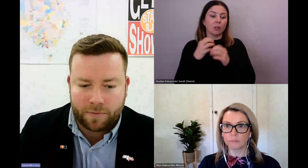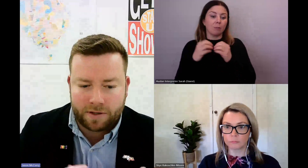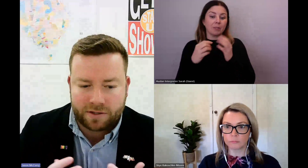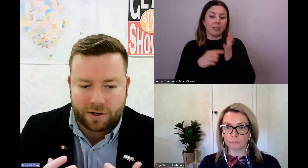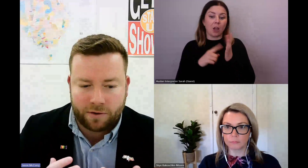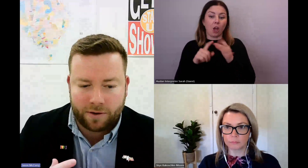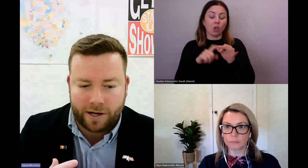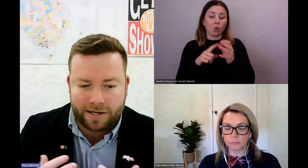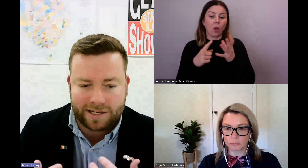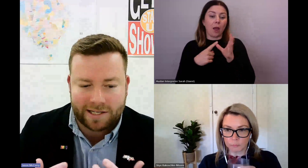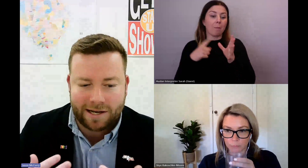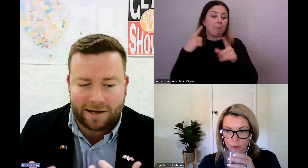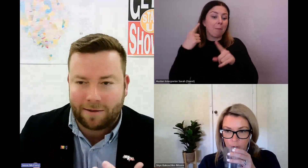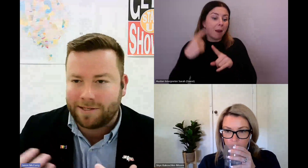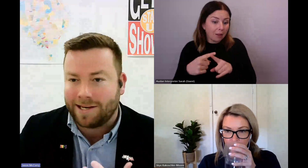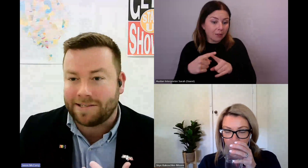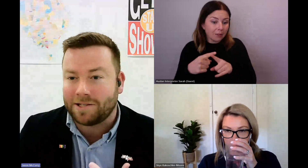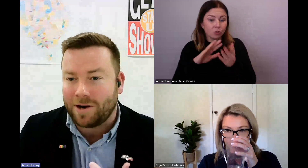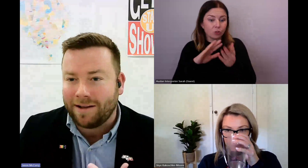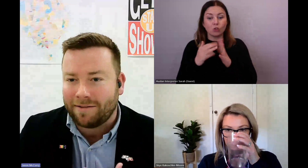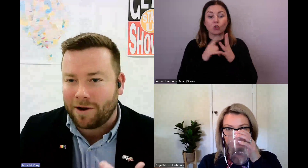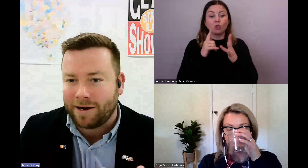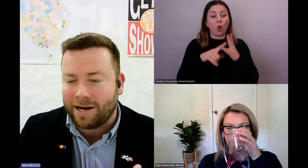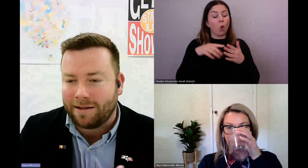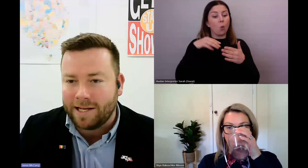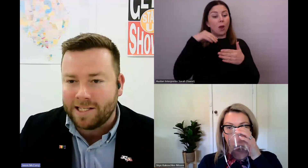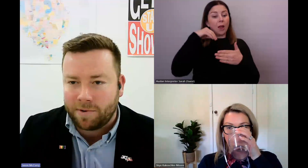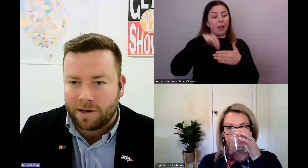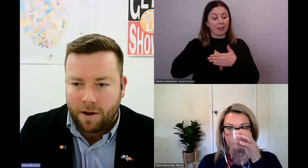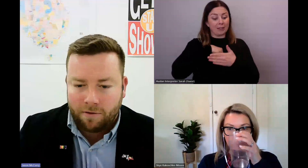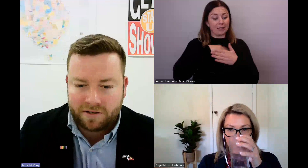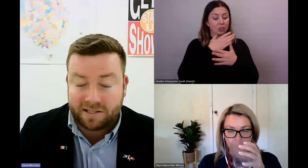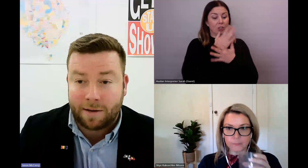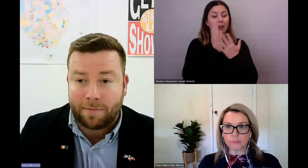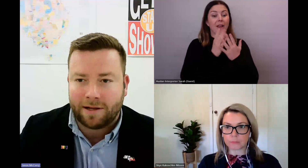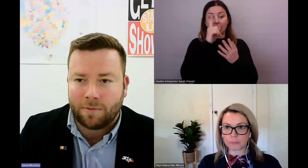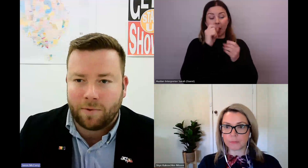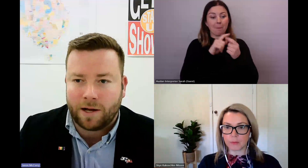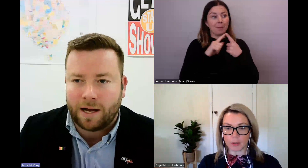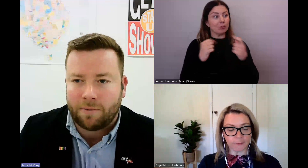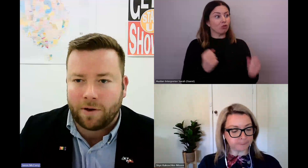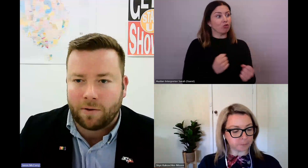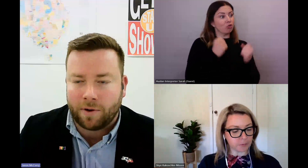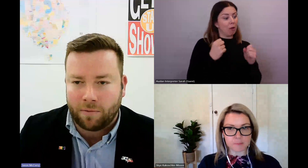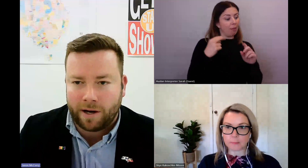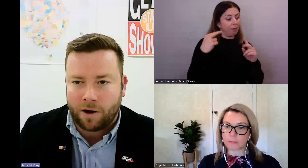So intersectionality can be seen as a strength from an identity lens but systemically we